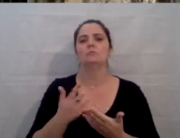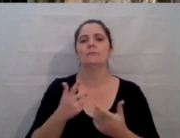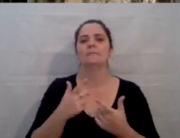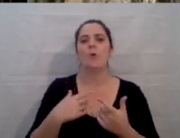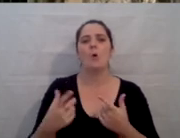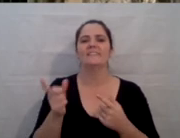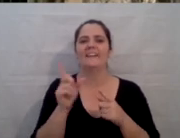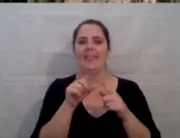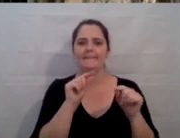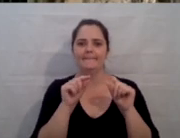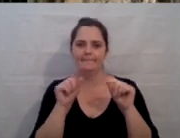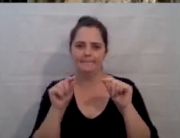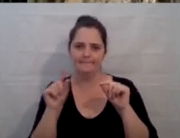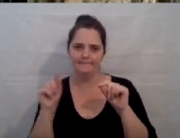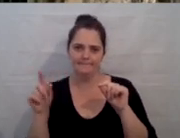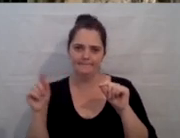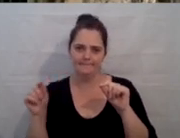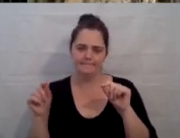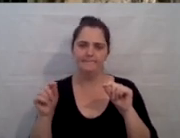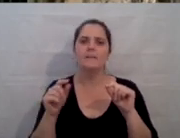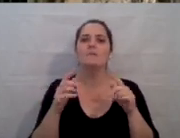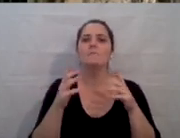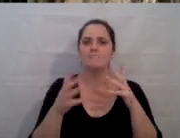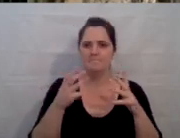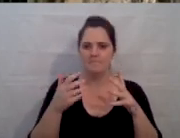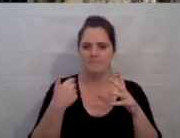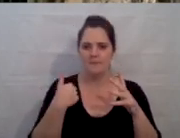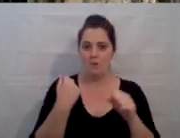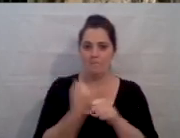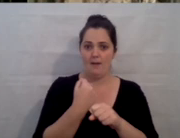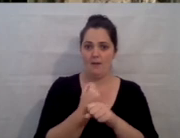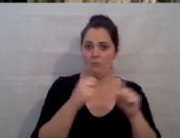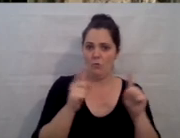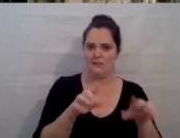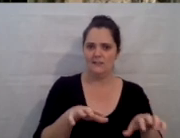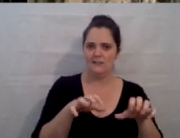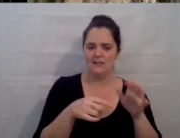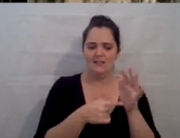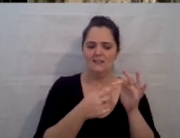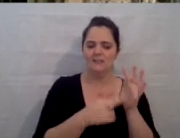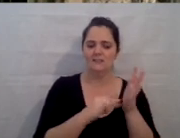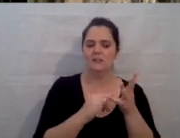I always say the key to drawing is tension and attention. You've got to create tension in the drawing but you've got to show your own